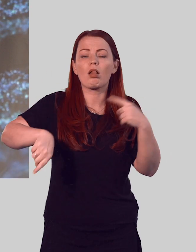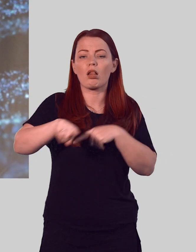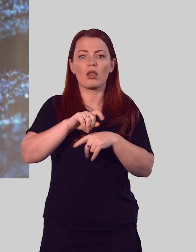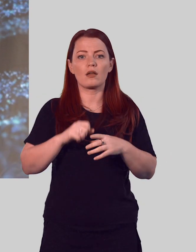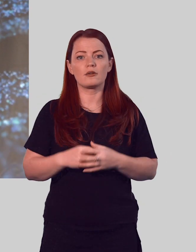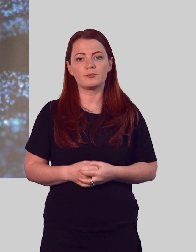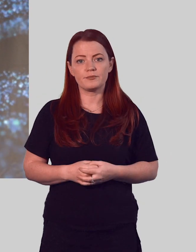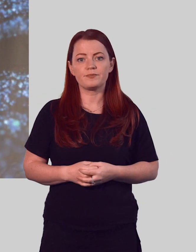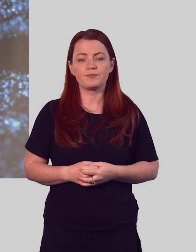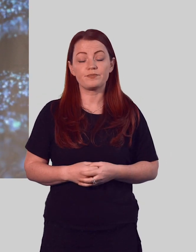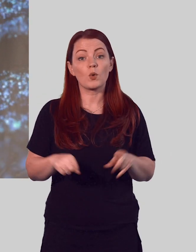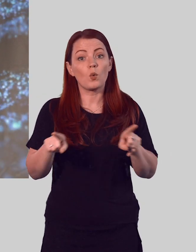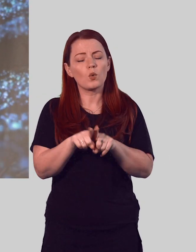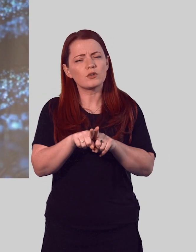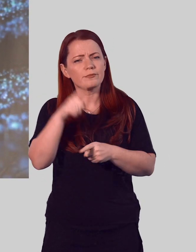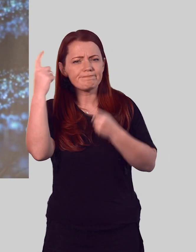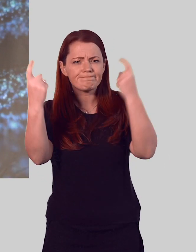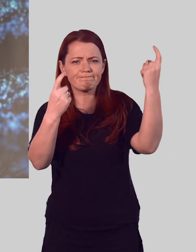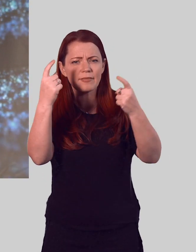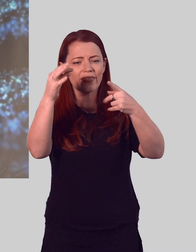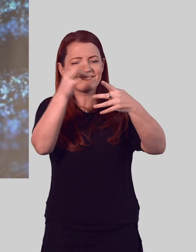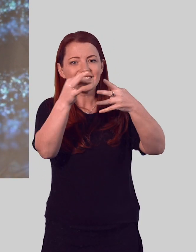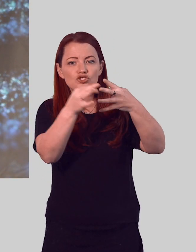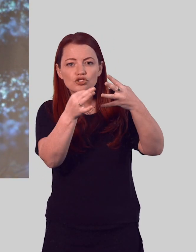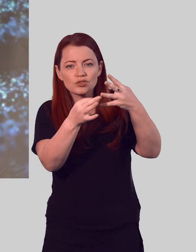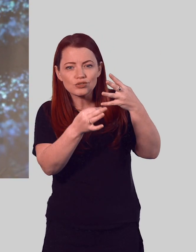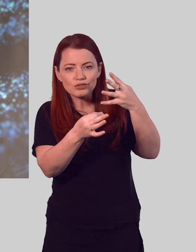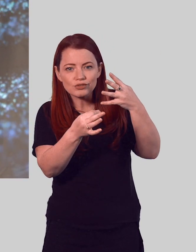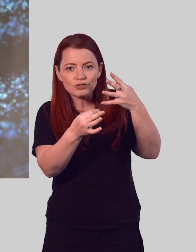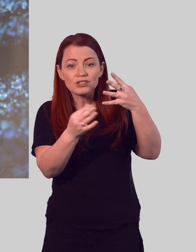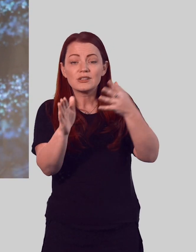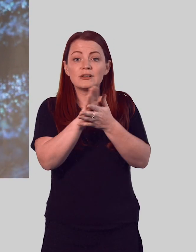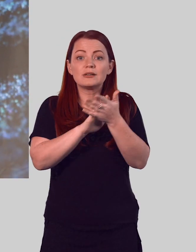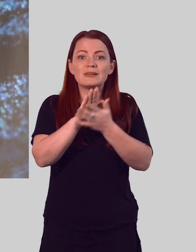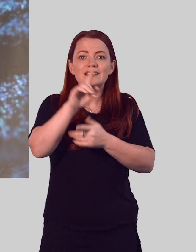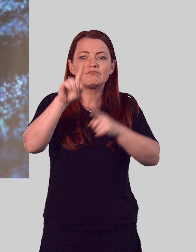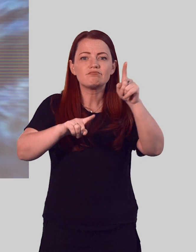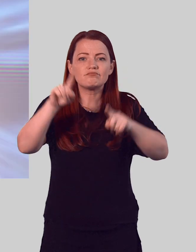Also consider the features of the platform that allow different types of participation.